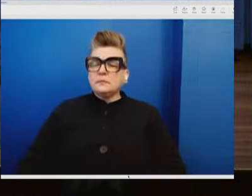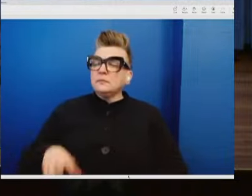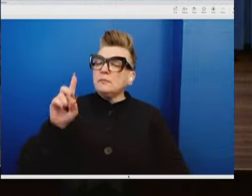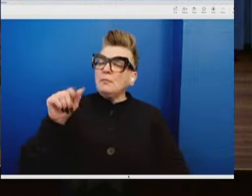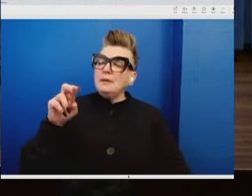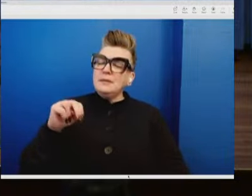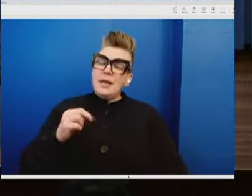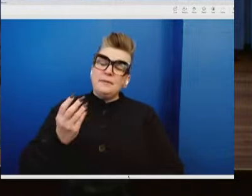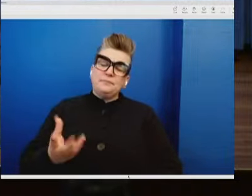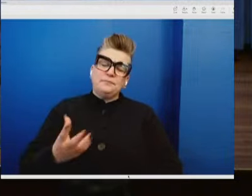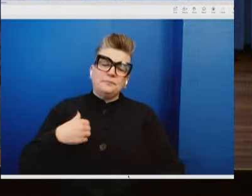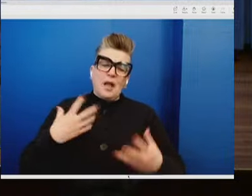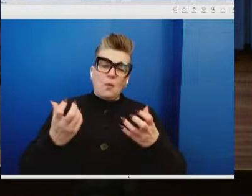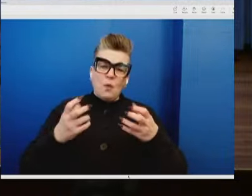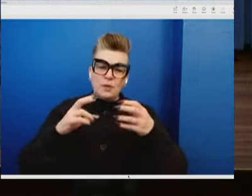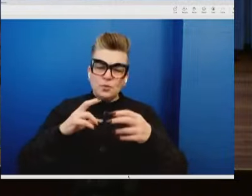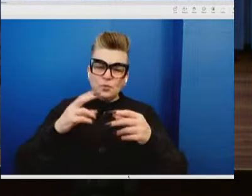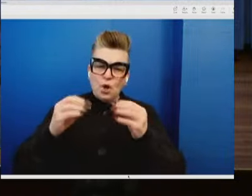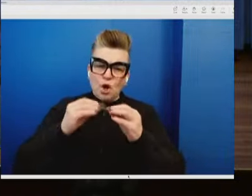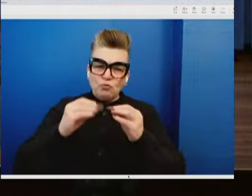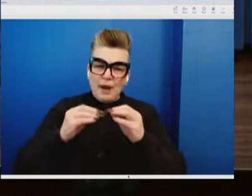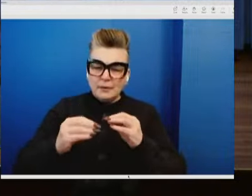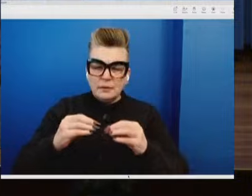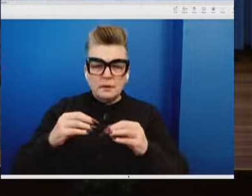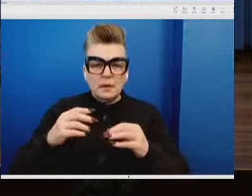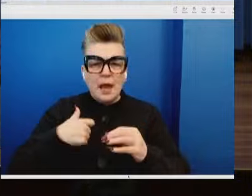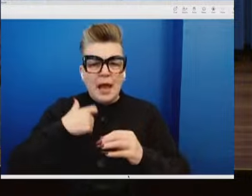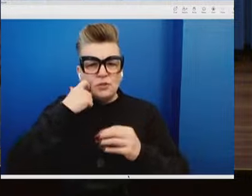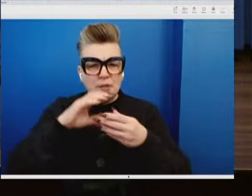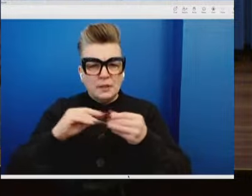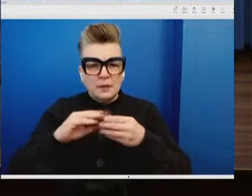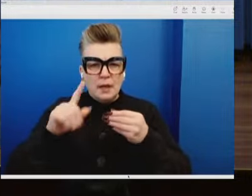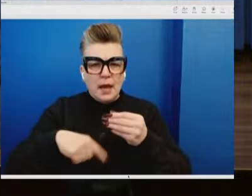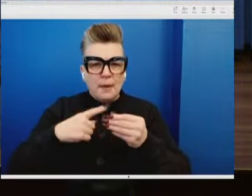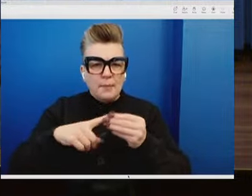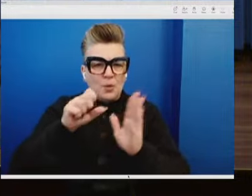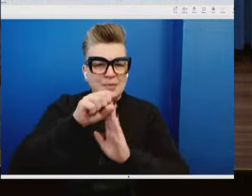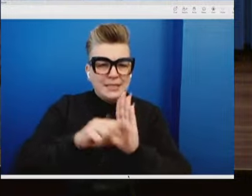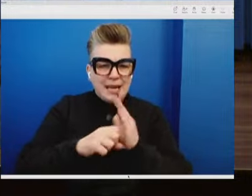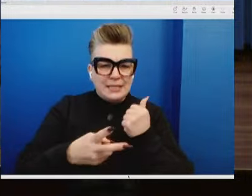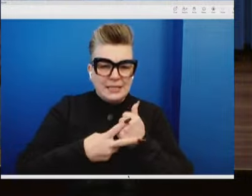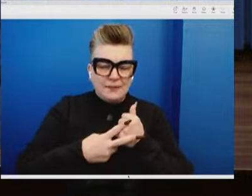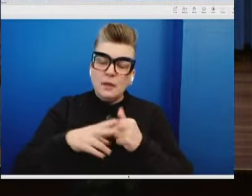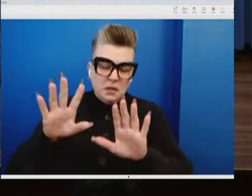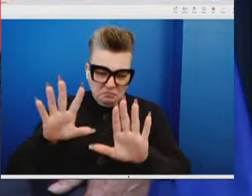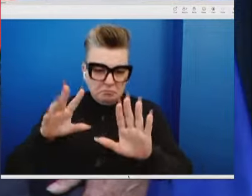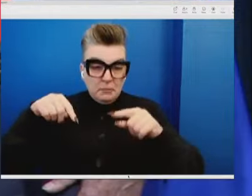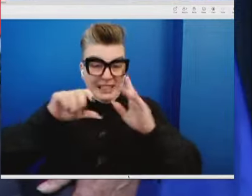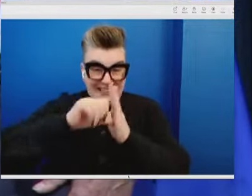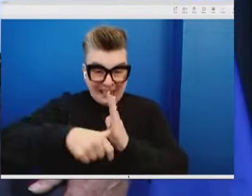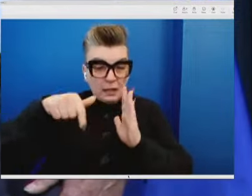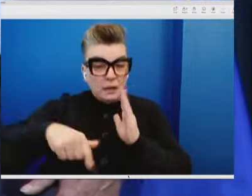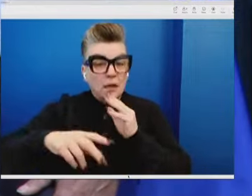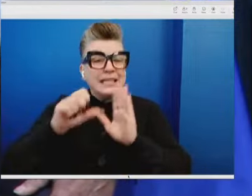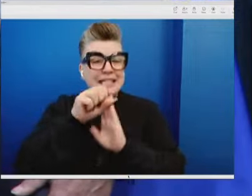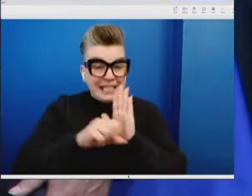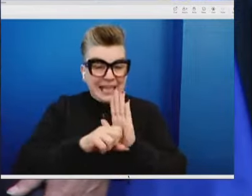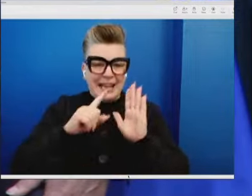savings. I think it was you earlier. This is really about the states. So the state's safe first. This is where it's all about. They're the ones negotiating with their contracts,